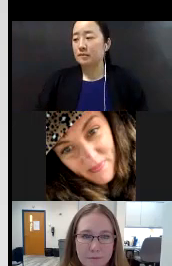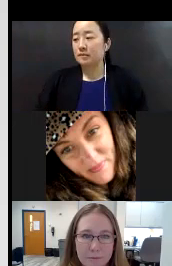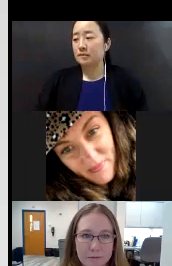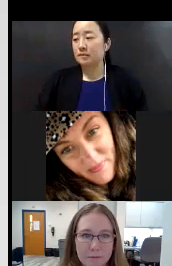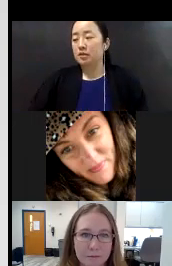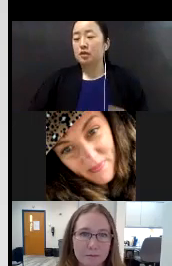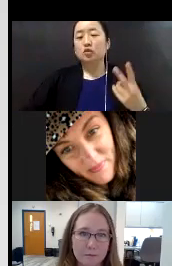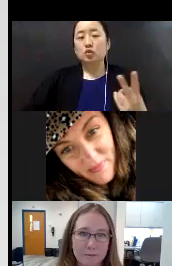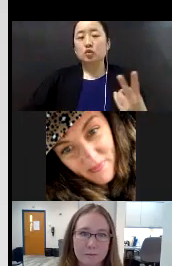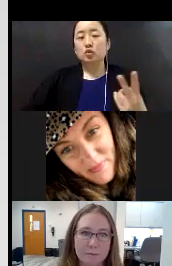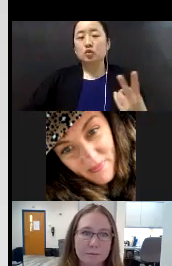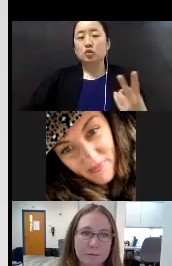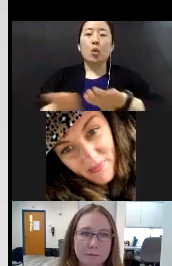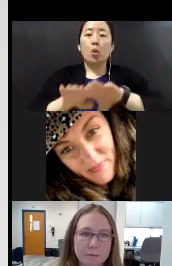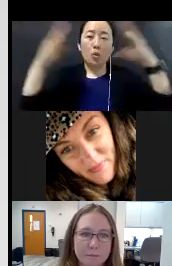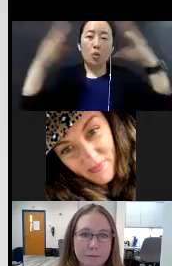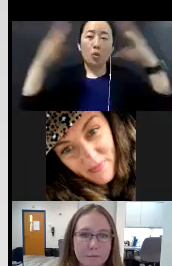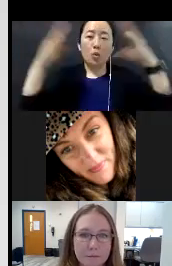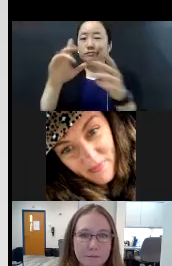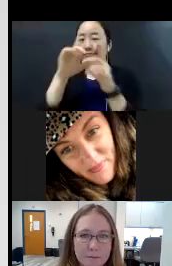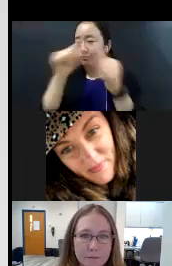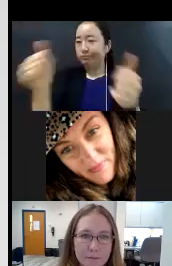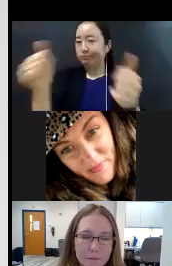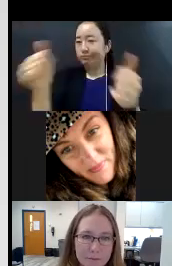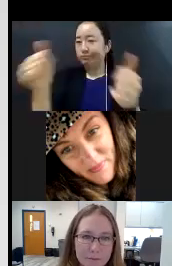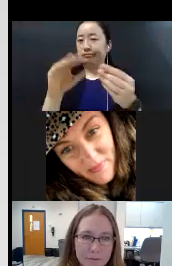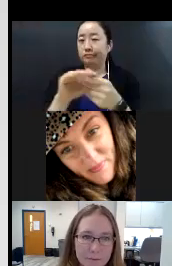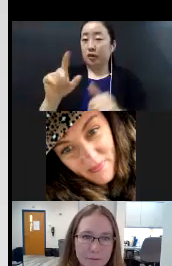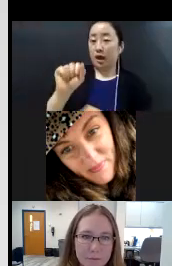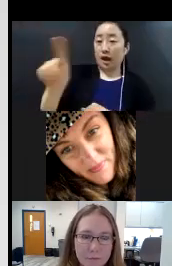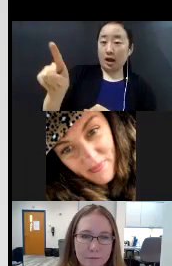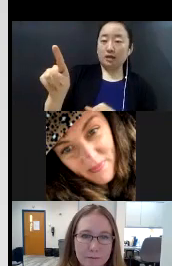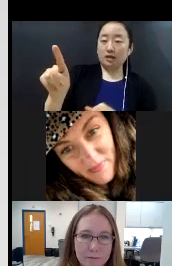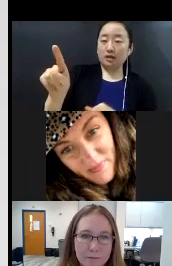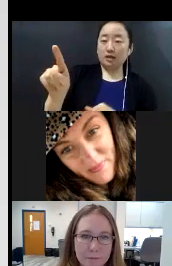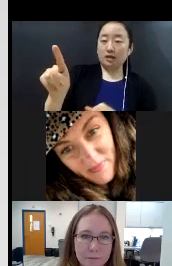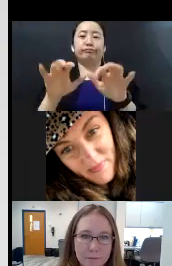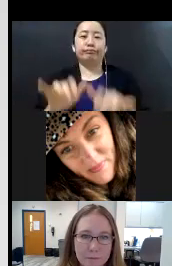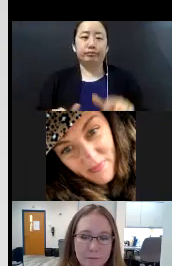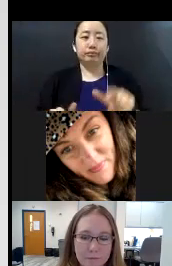QUESTIONS ON THE SURVEY. WHAT WENT WELL?